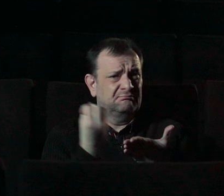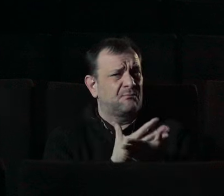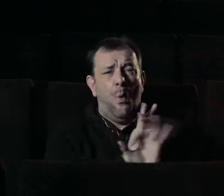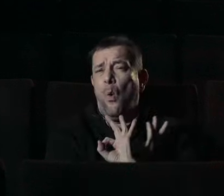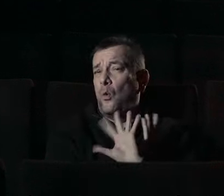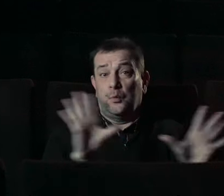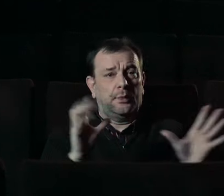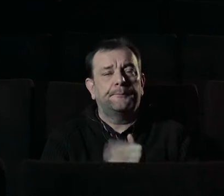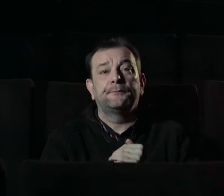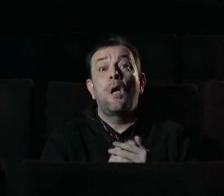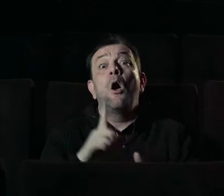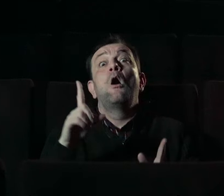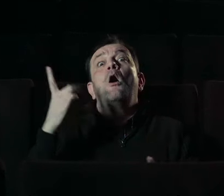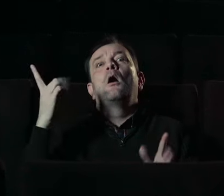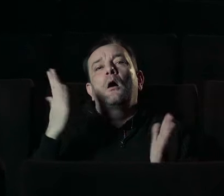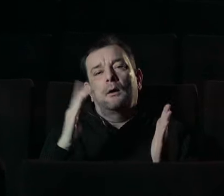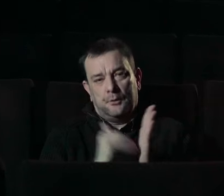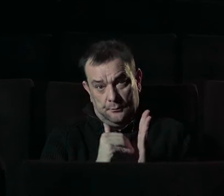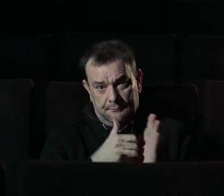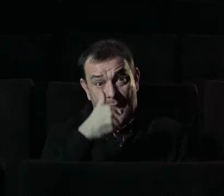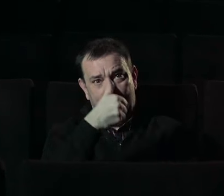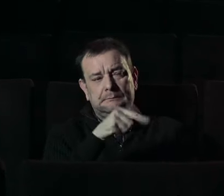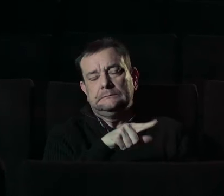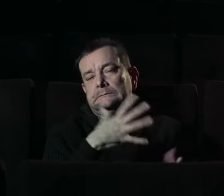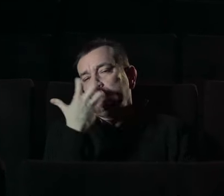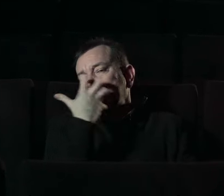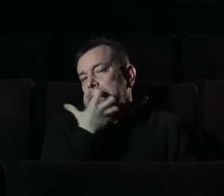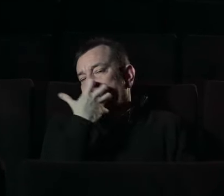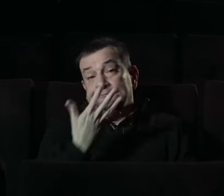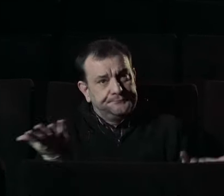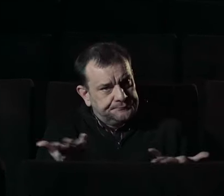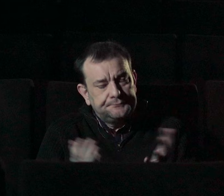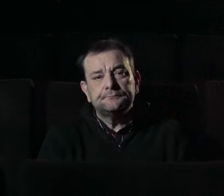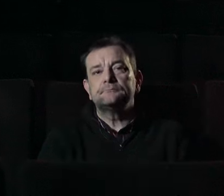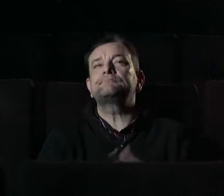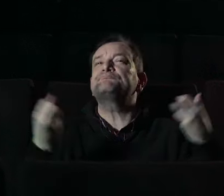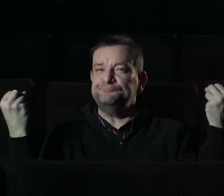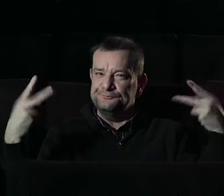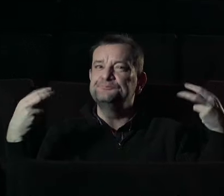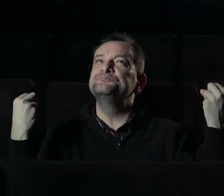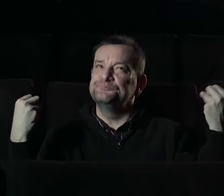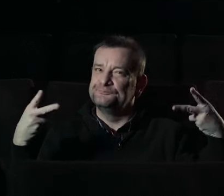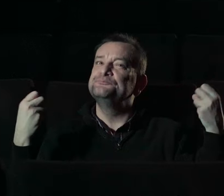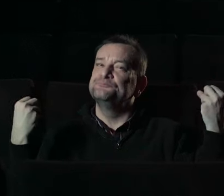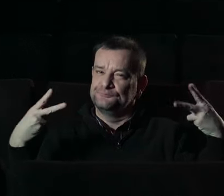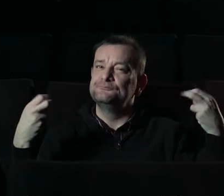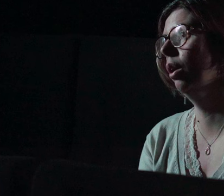We don't have all this information in the original subtitled version.